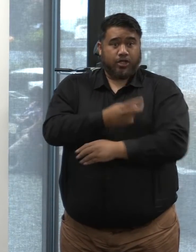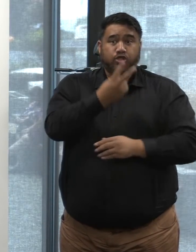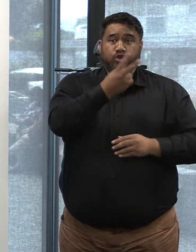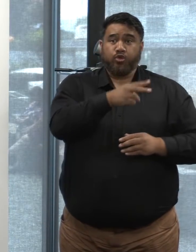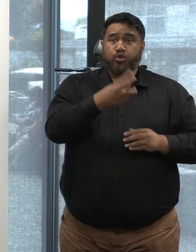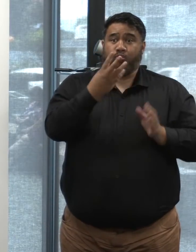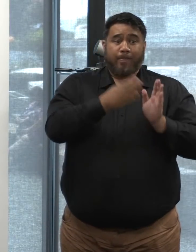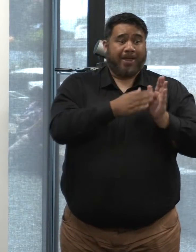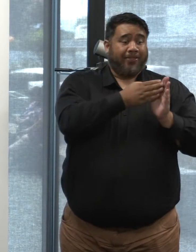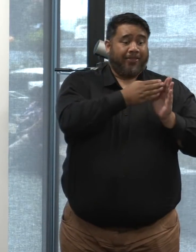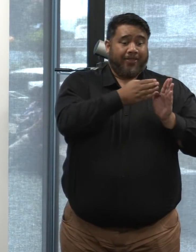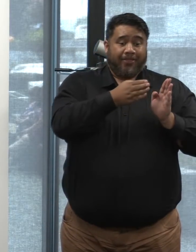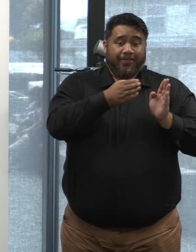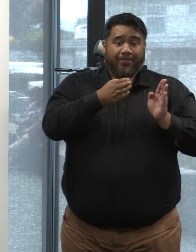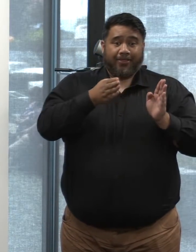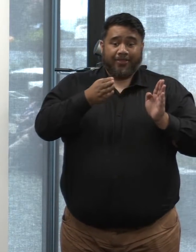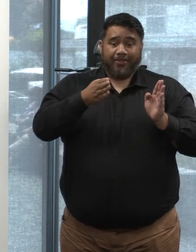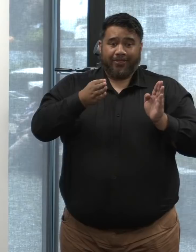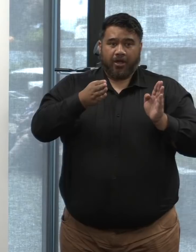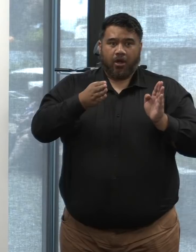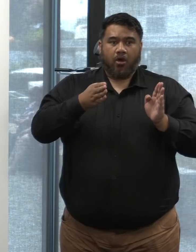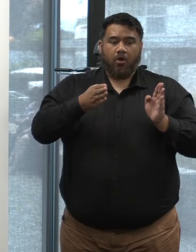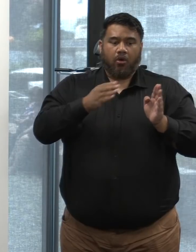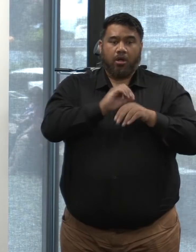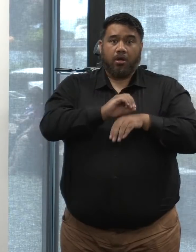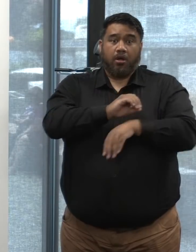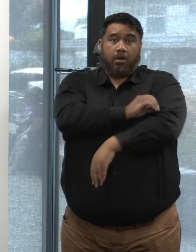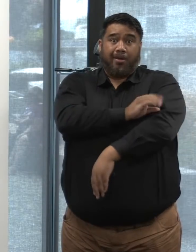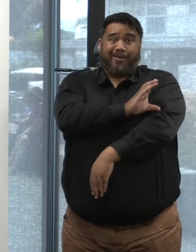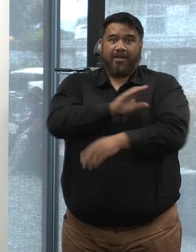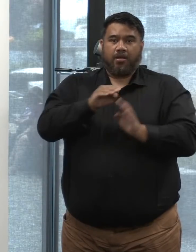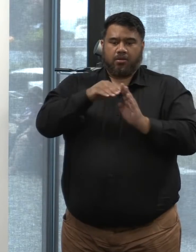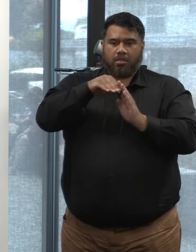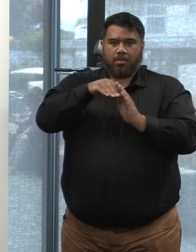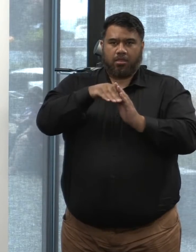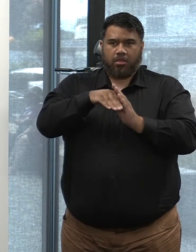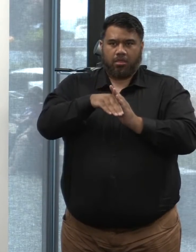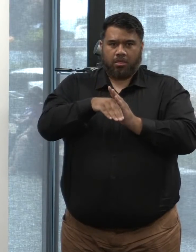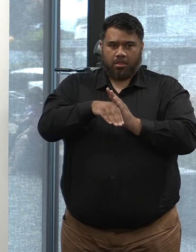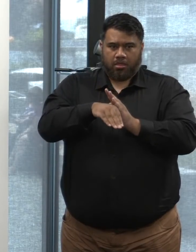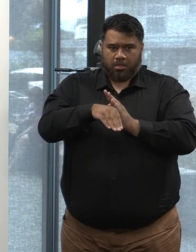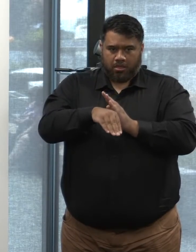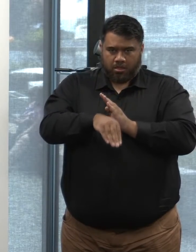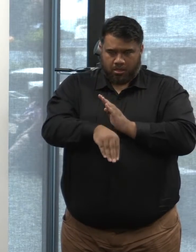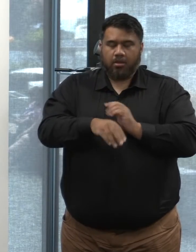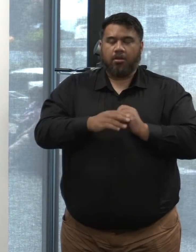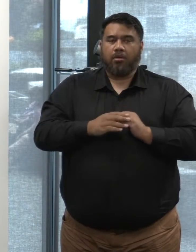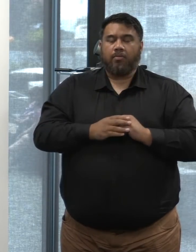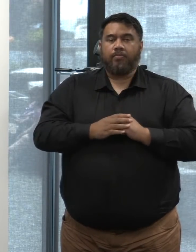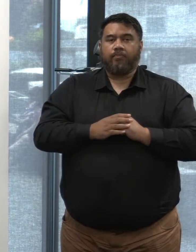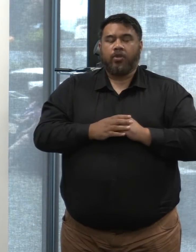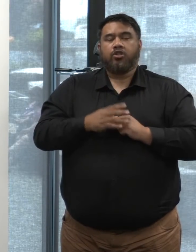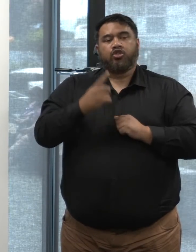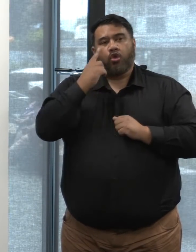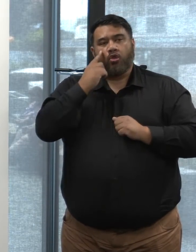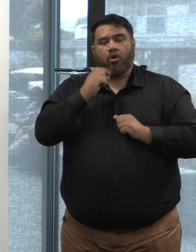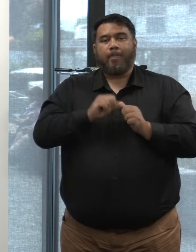months, last year we moved it